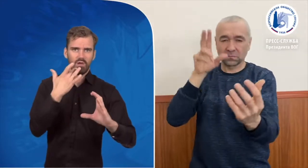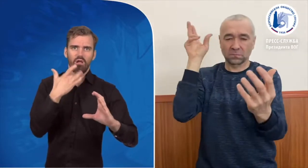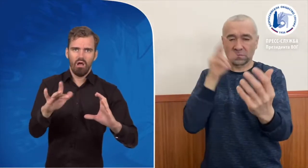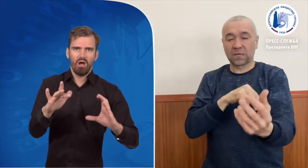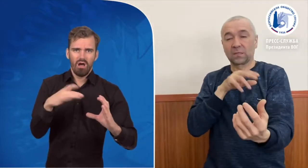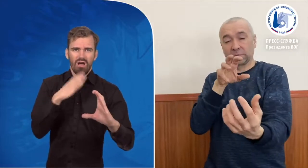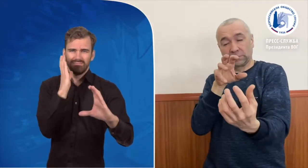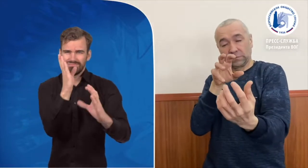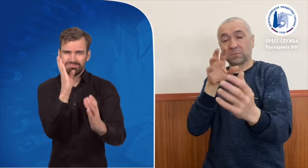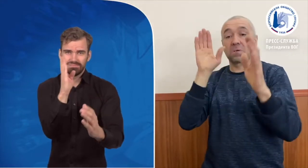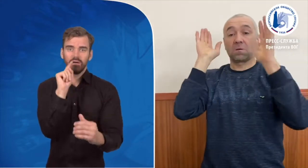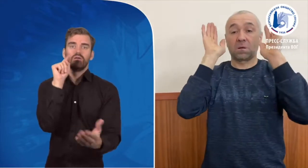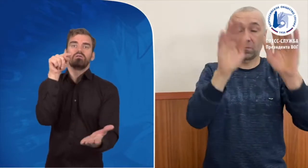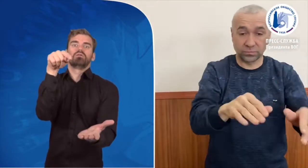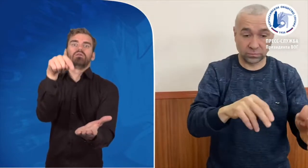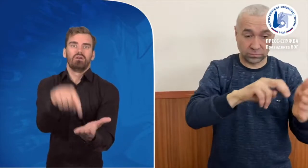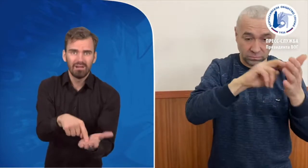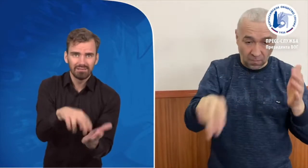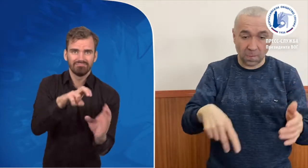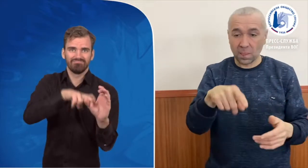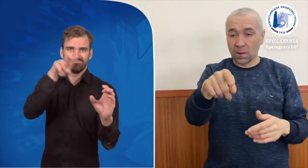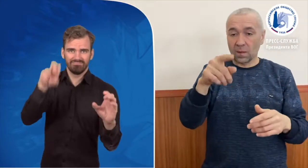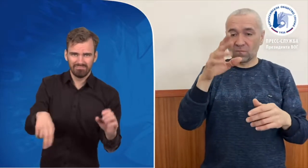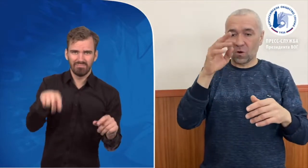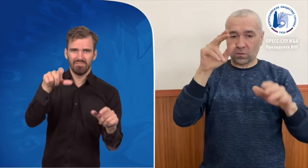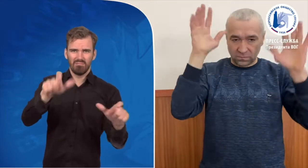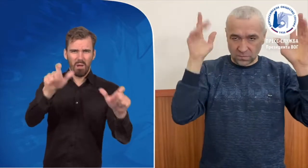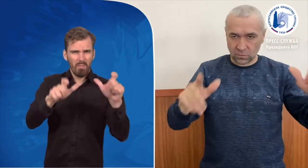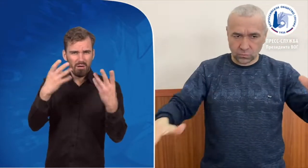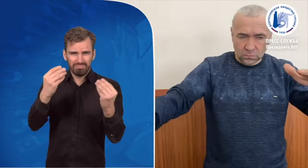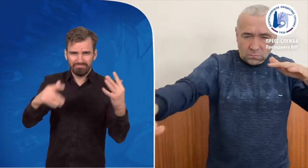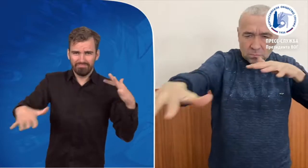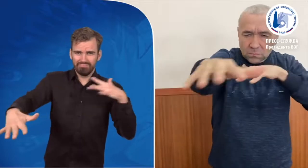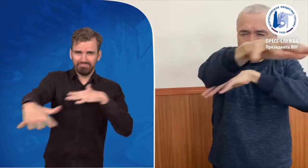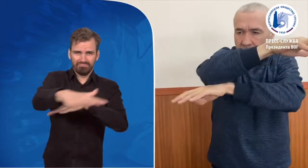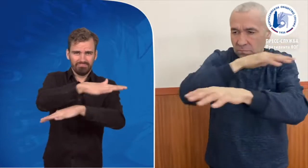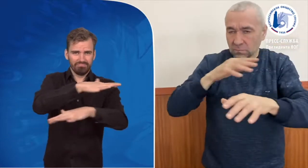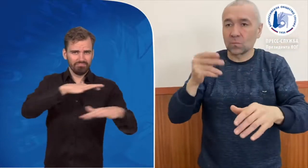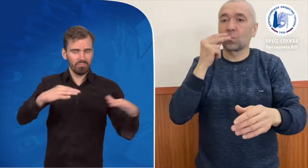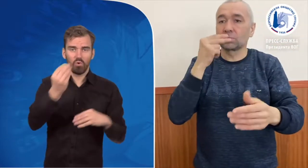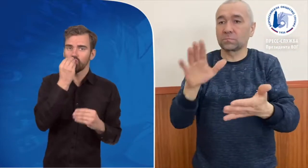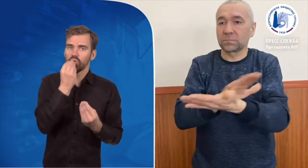All the Russians were on the bus. The shell came from the Ukrainian fighters.